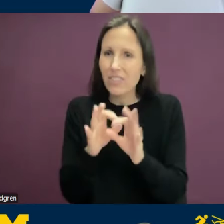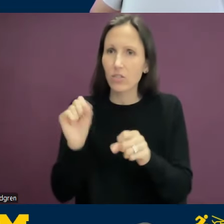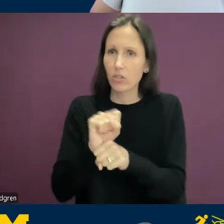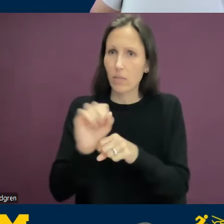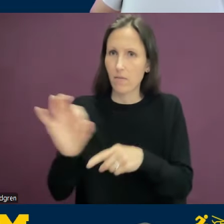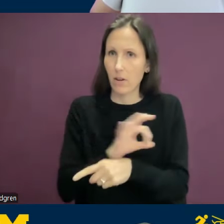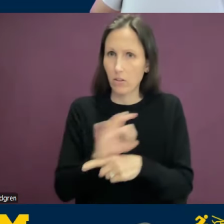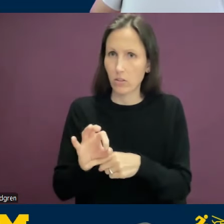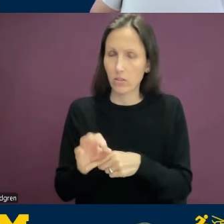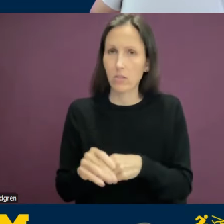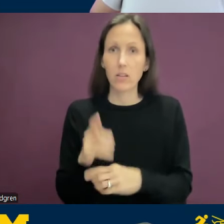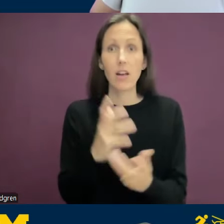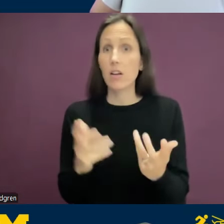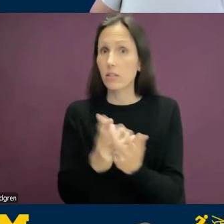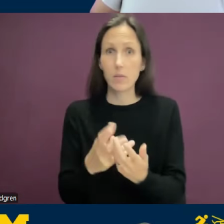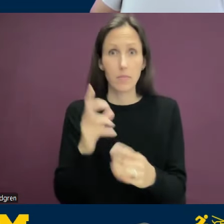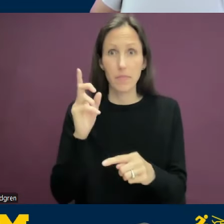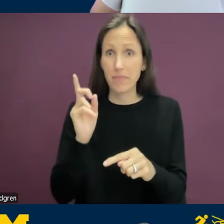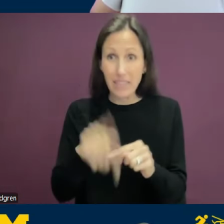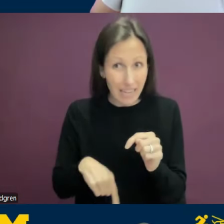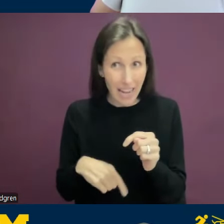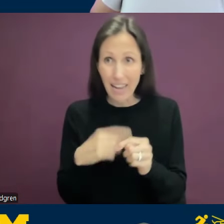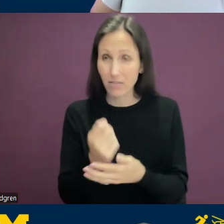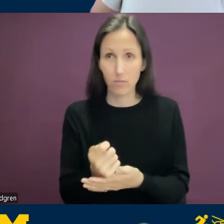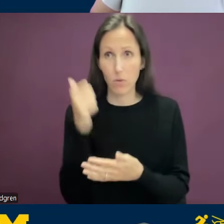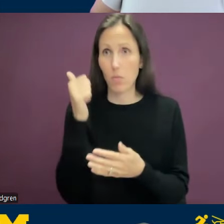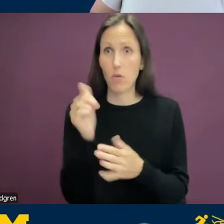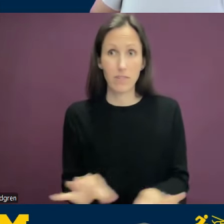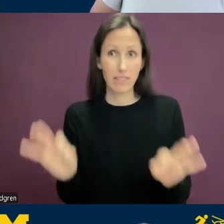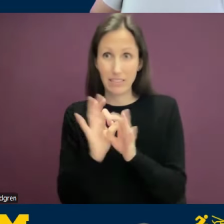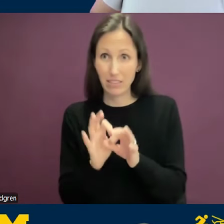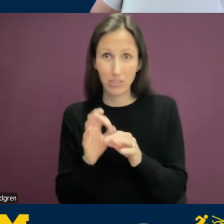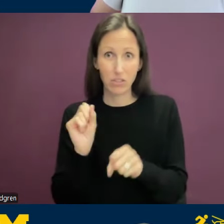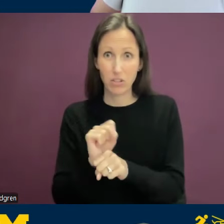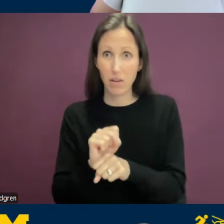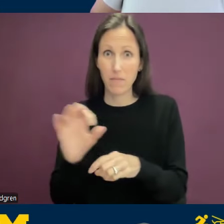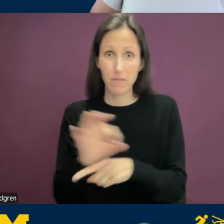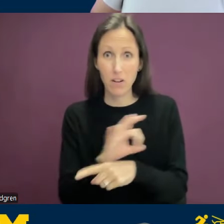Accommodations generally cannot entail the removal of essential job functions, which are typically identified